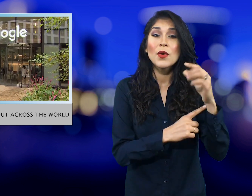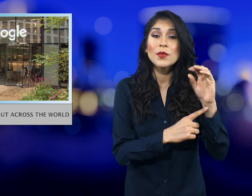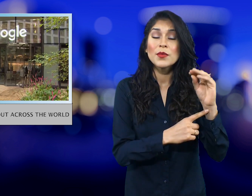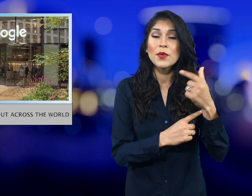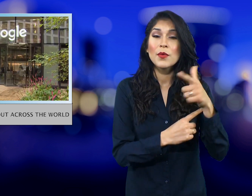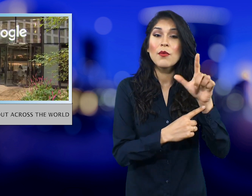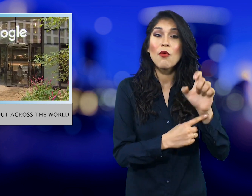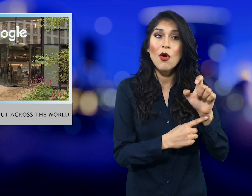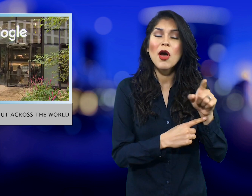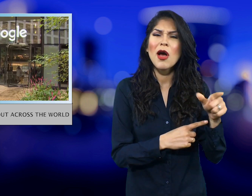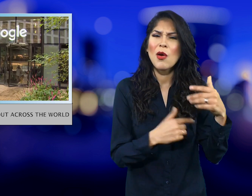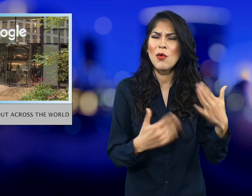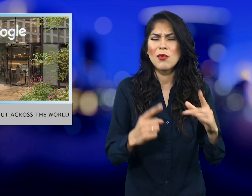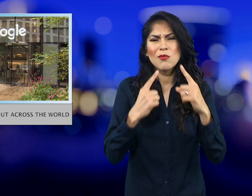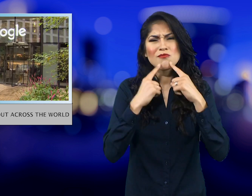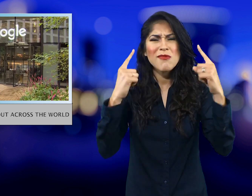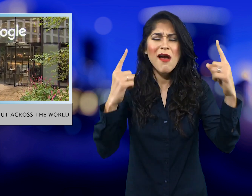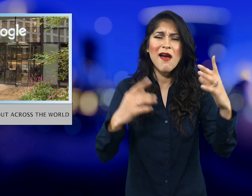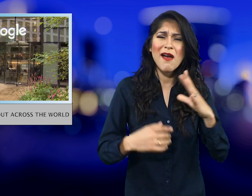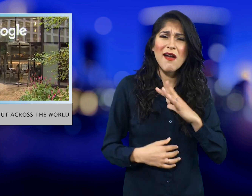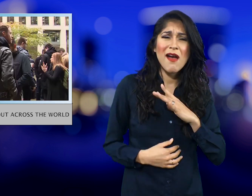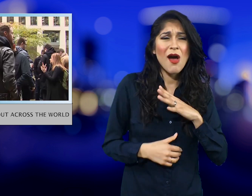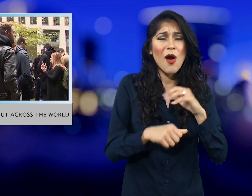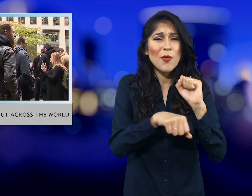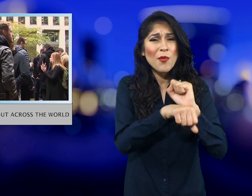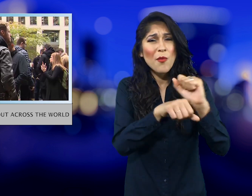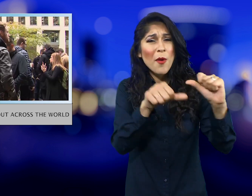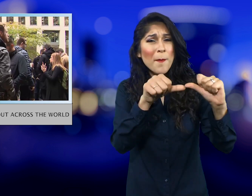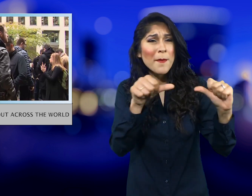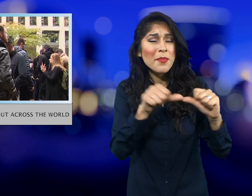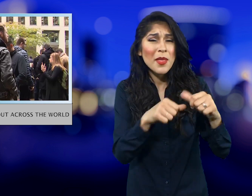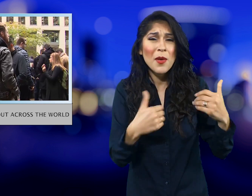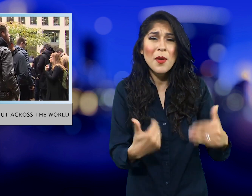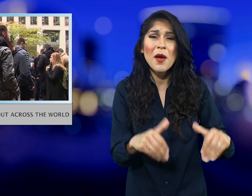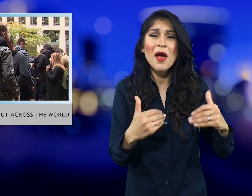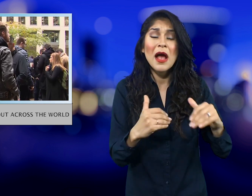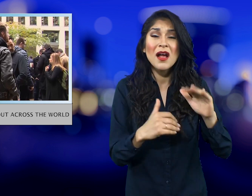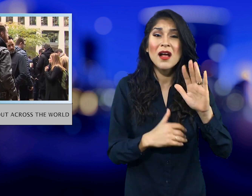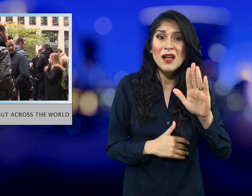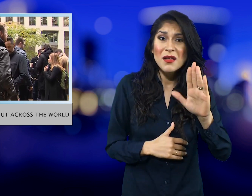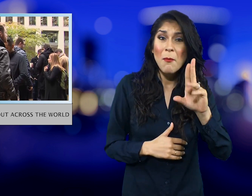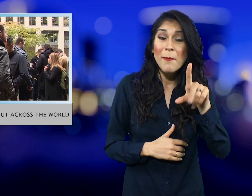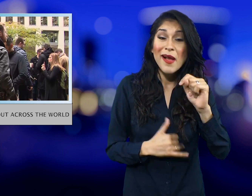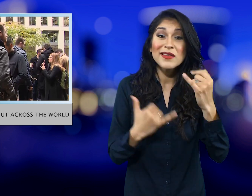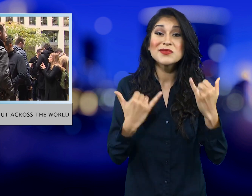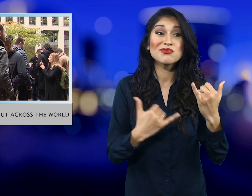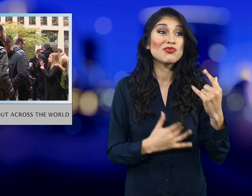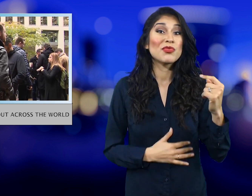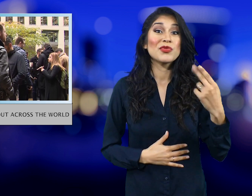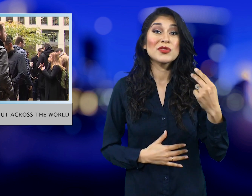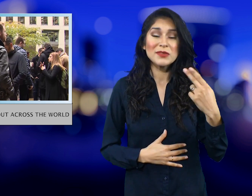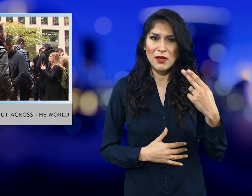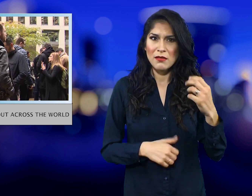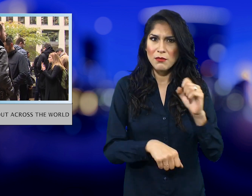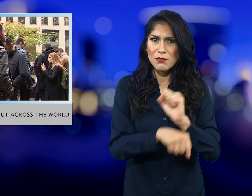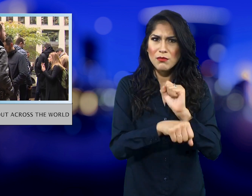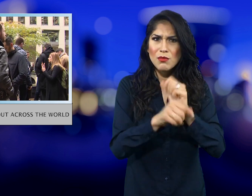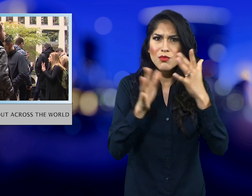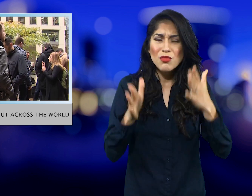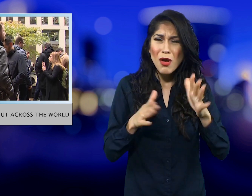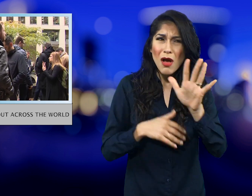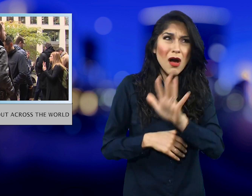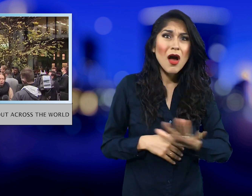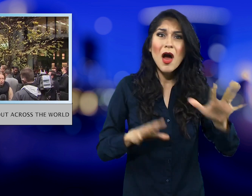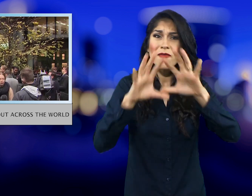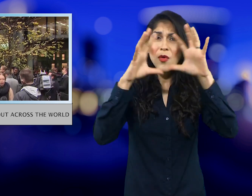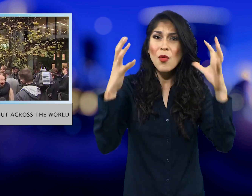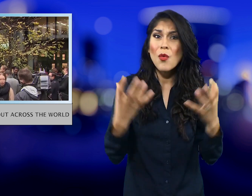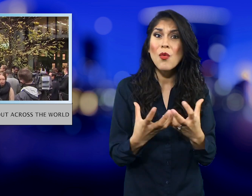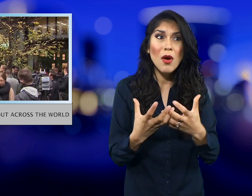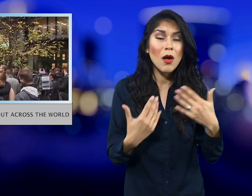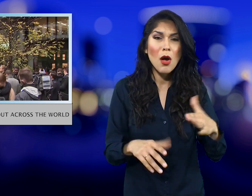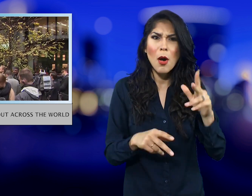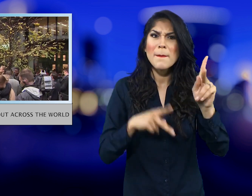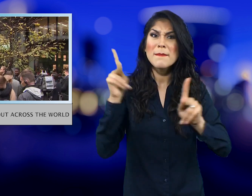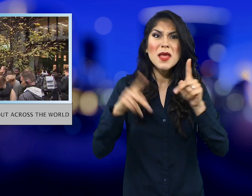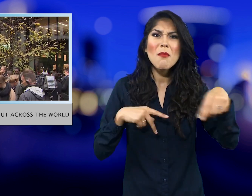Google may be rated as one of the best places to work, but Google employees around the world